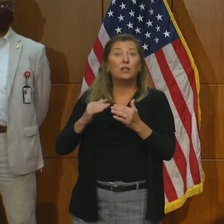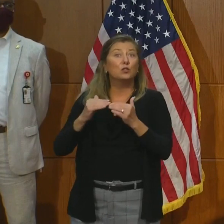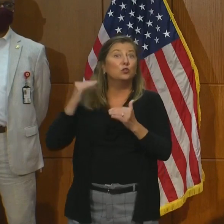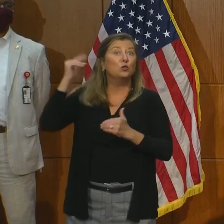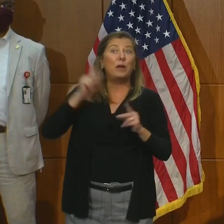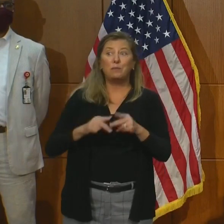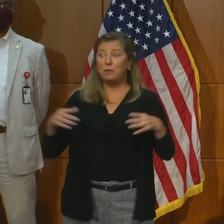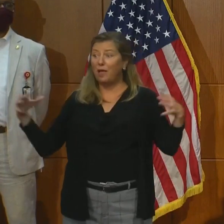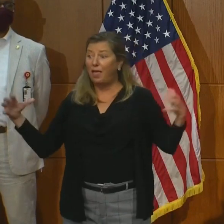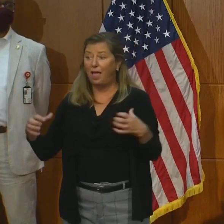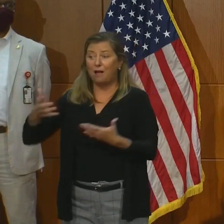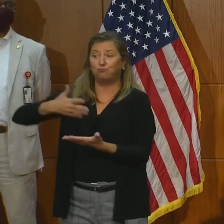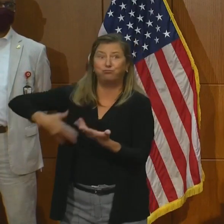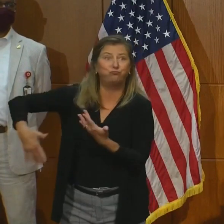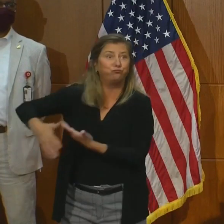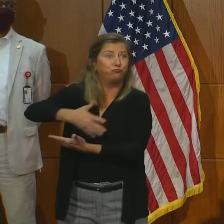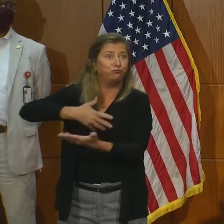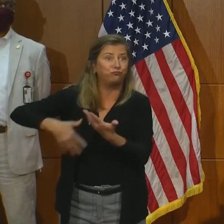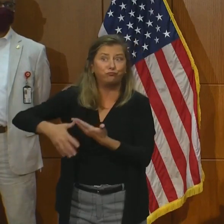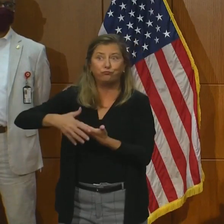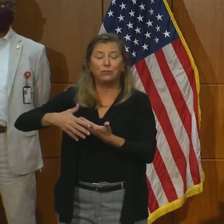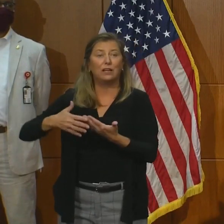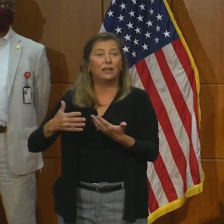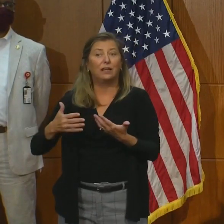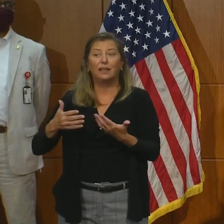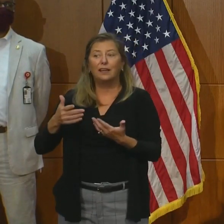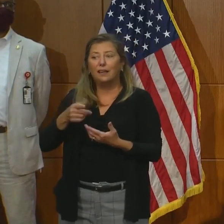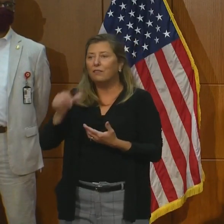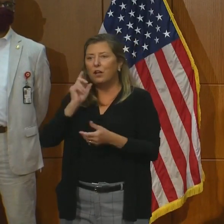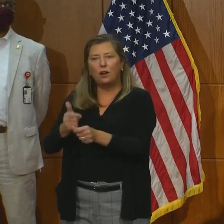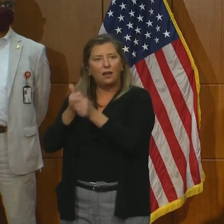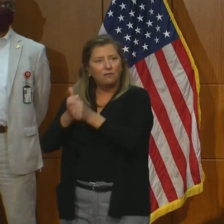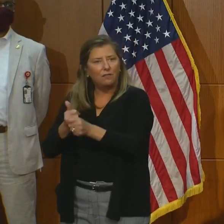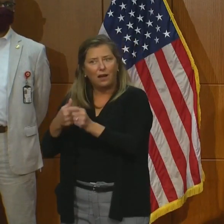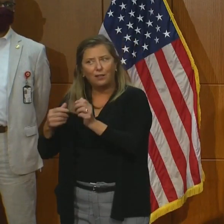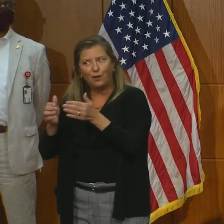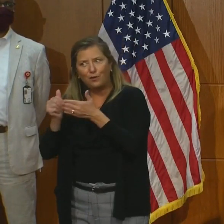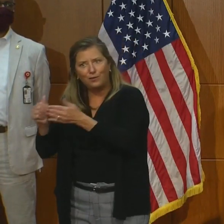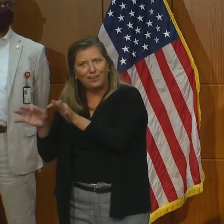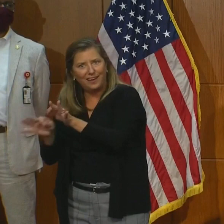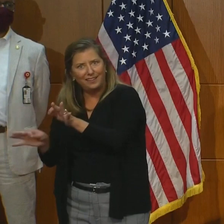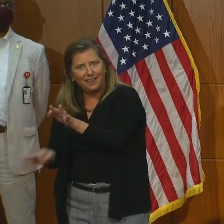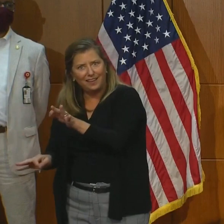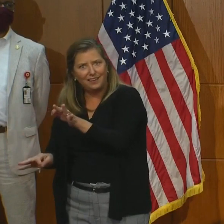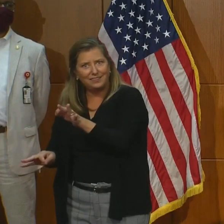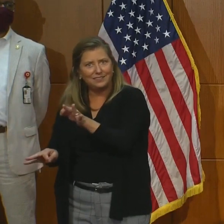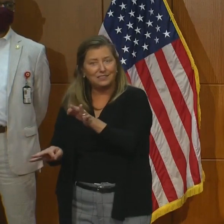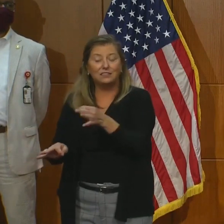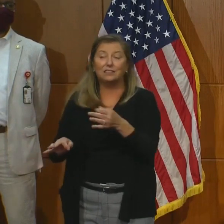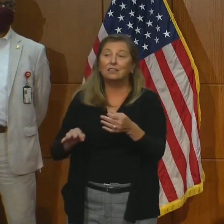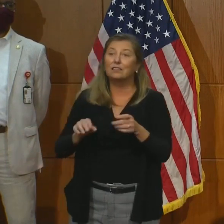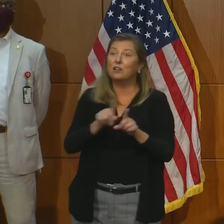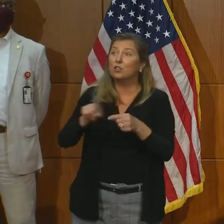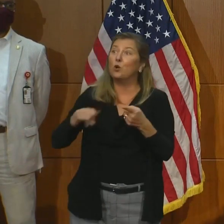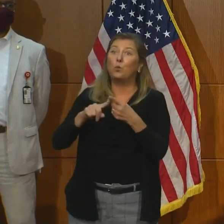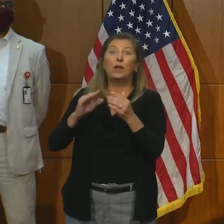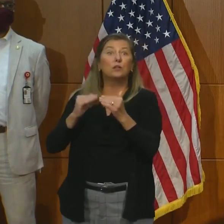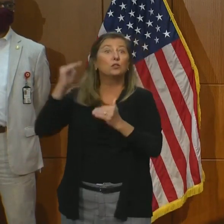STOPPING THE SPREAD OF COVID NINETEEN IN HAMPTON ROADS IT HAPPENS WHEN TOO MANY PEOPLE.